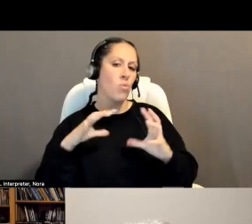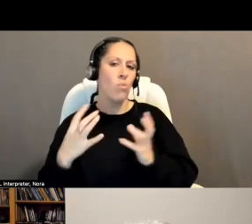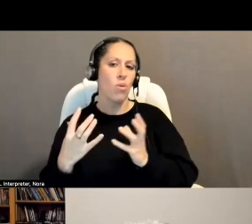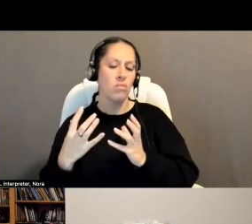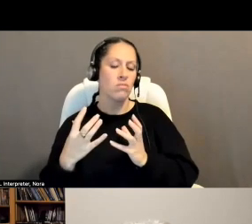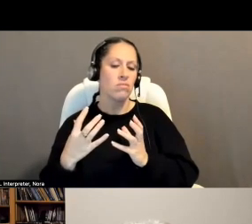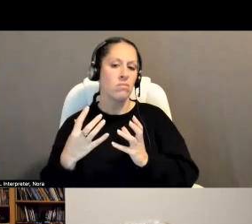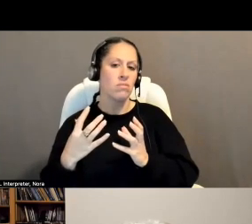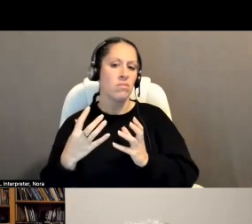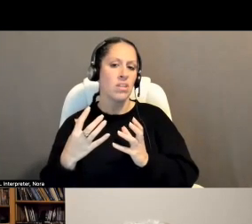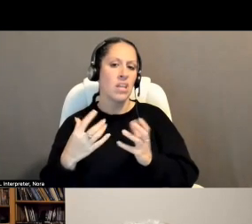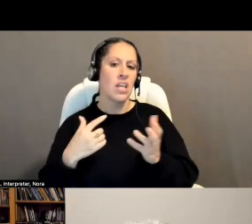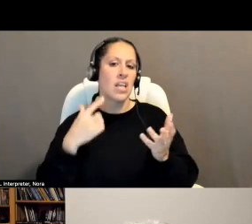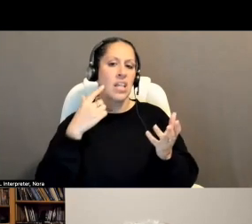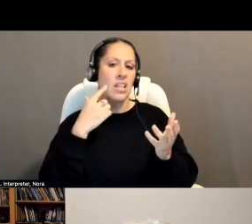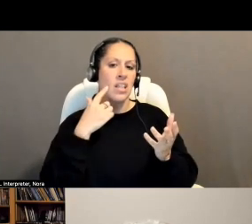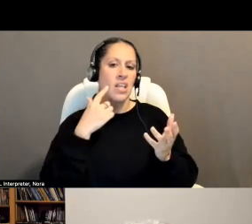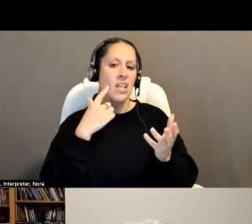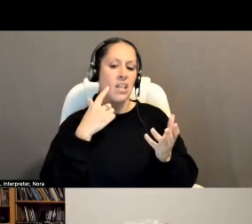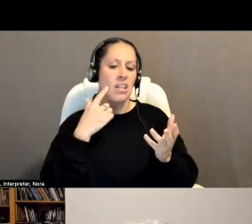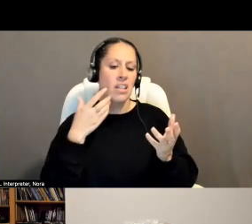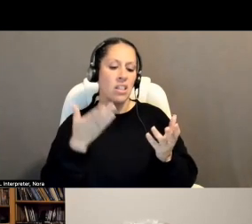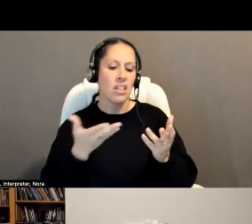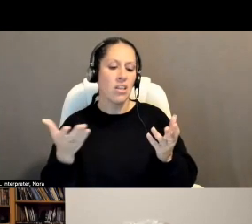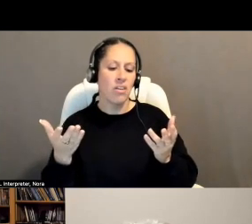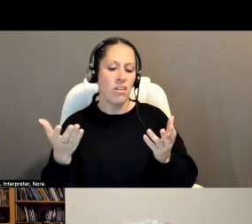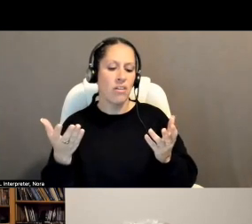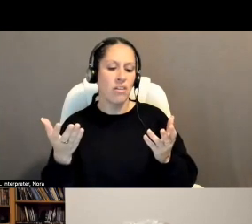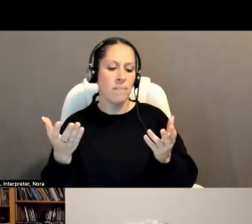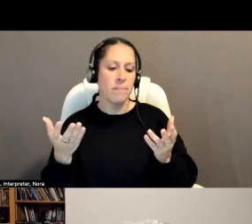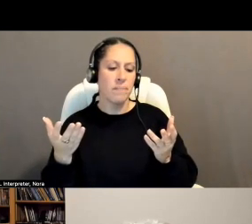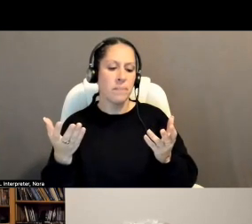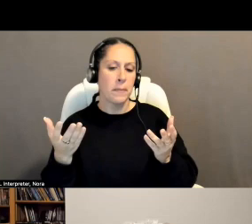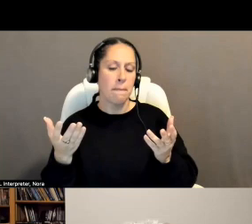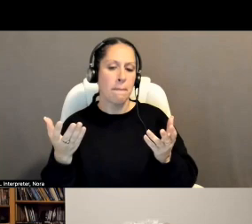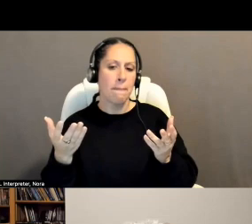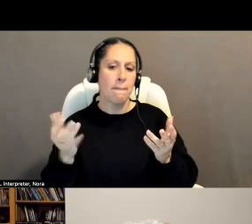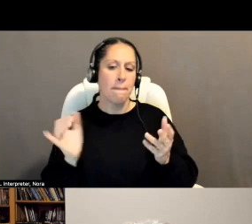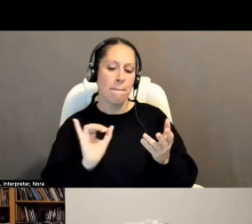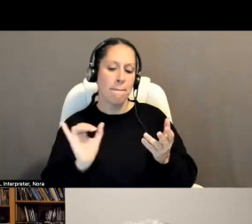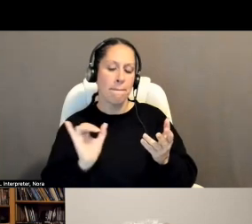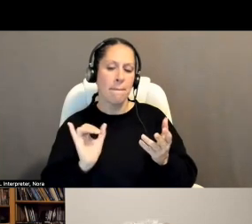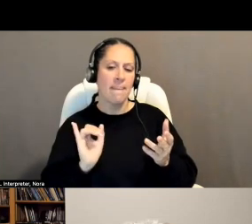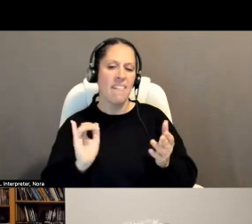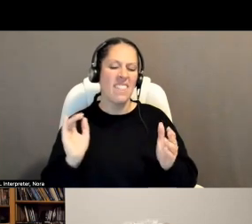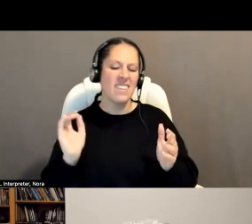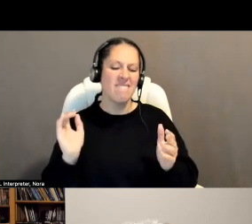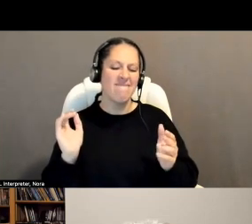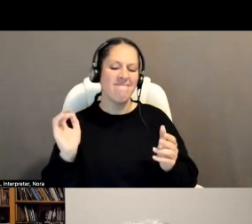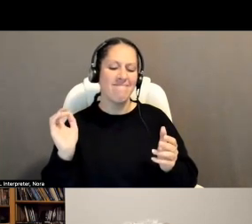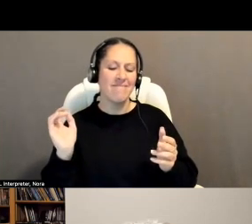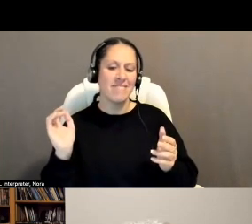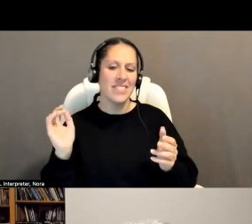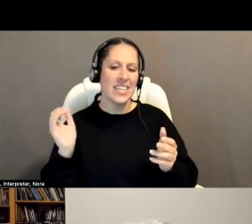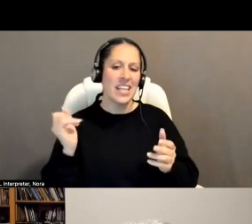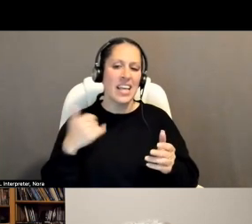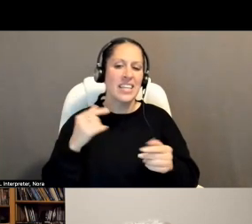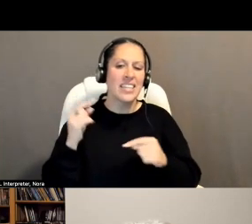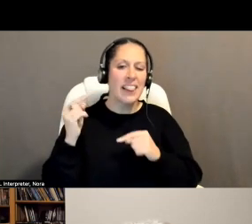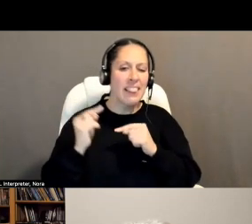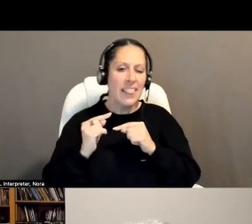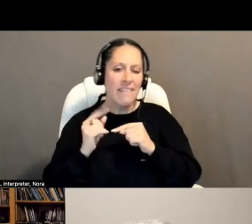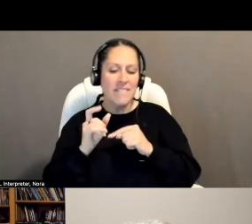Um, I think there are, um, like little, little fairy world-- there